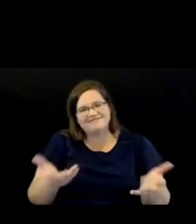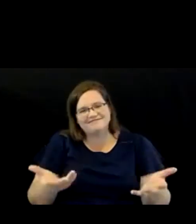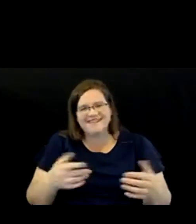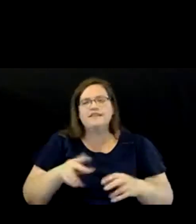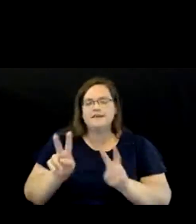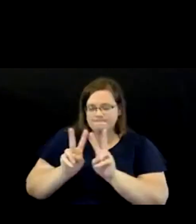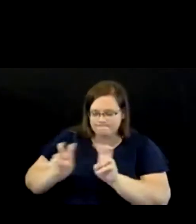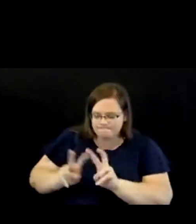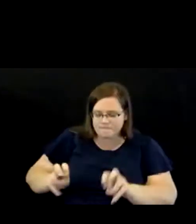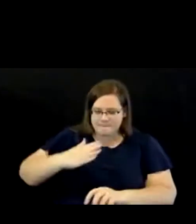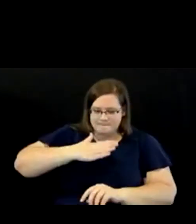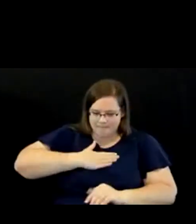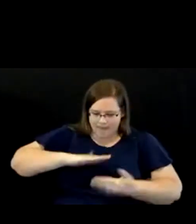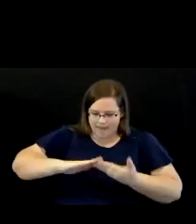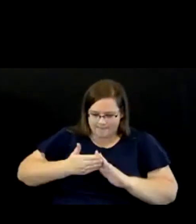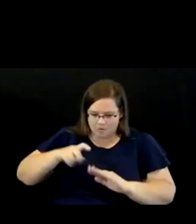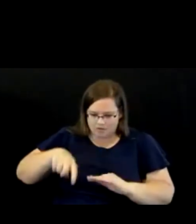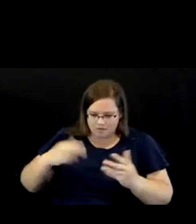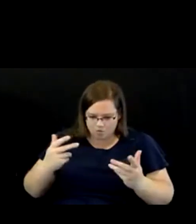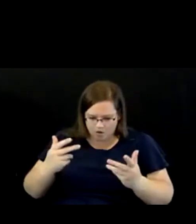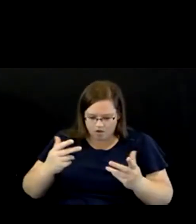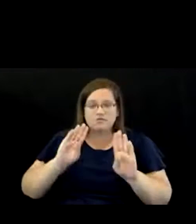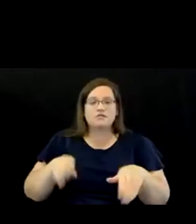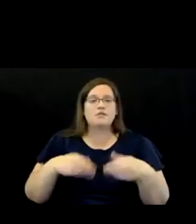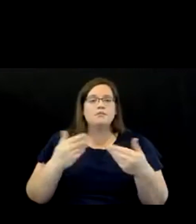community needs and what you can provide, who you can partner with, and